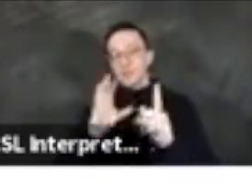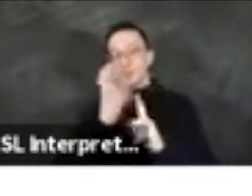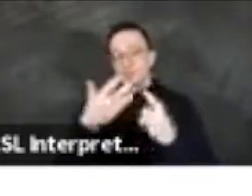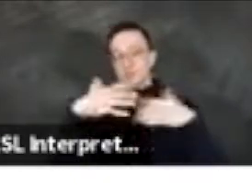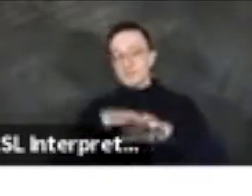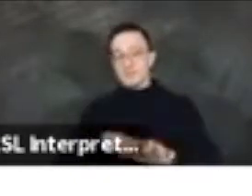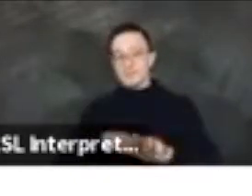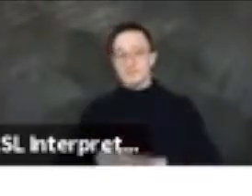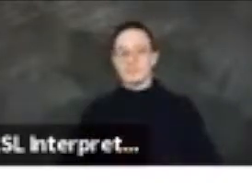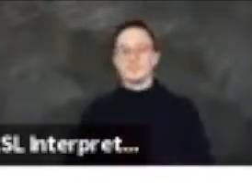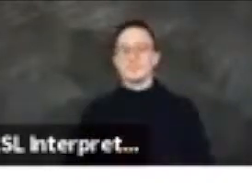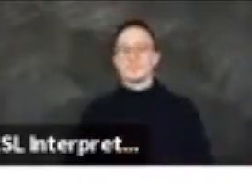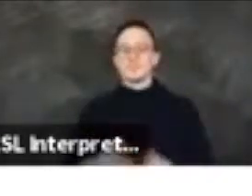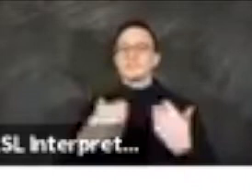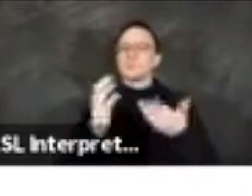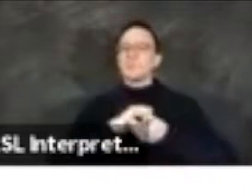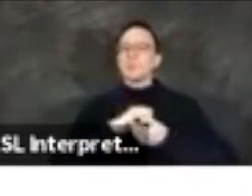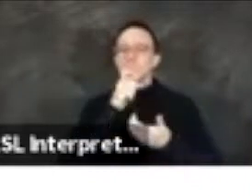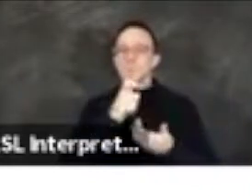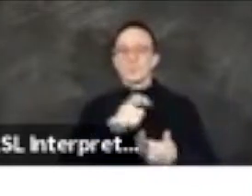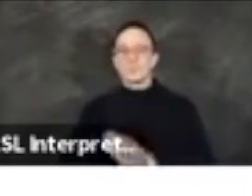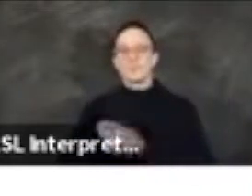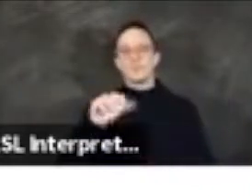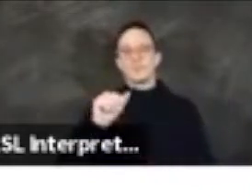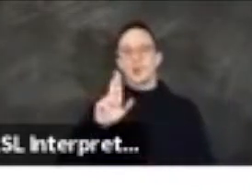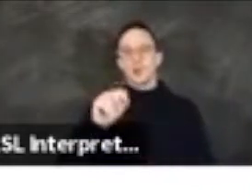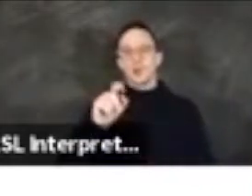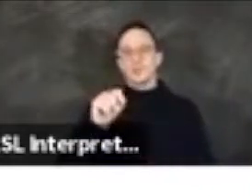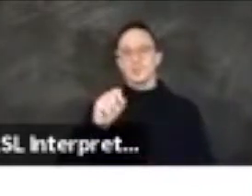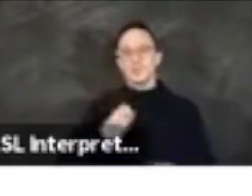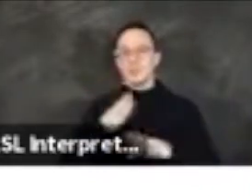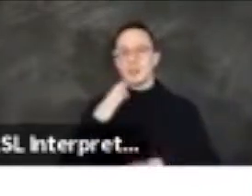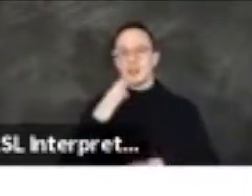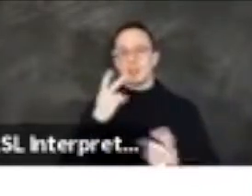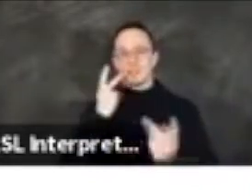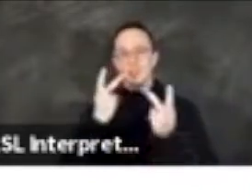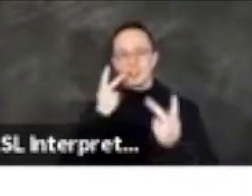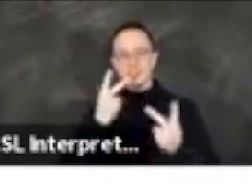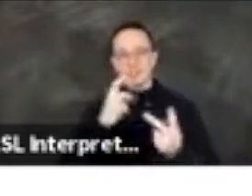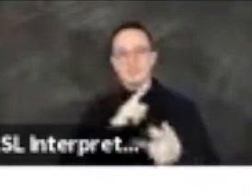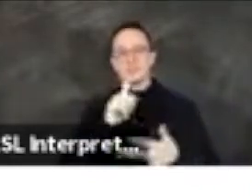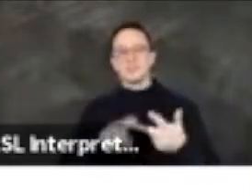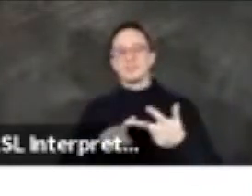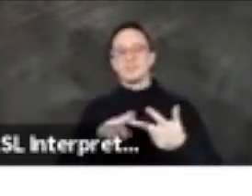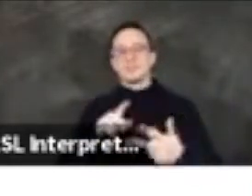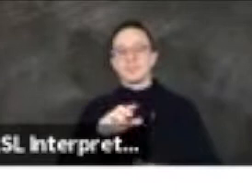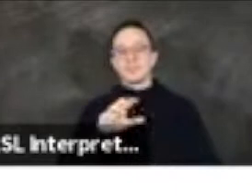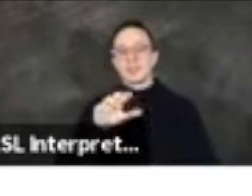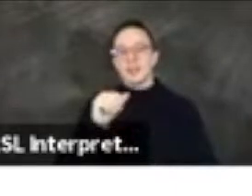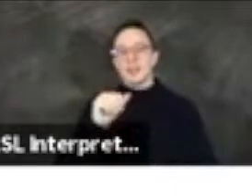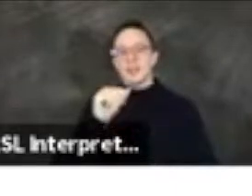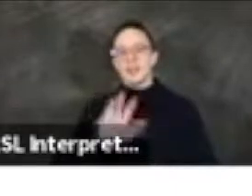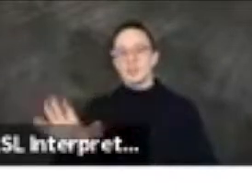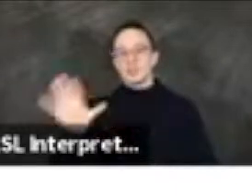ART SPACE SANCTUARY. ASIAN AMERICAN ARTS ALLIANCE, CENTER